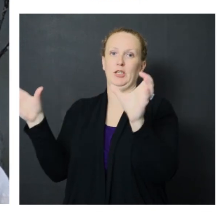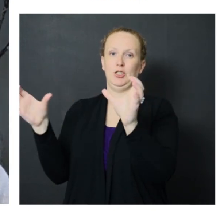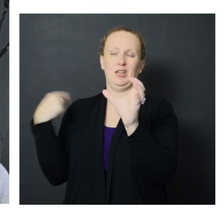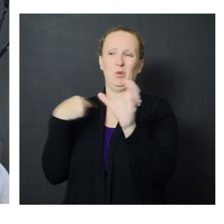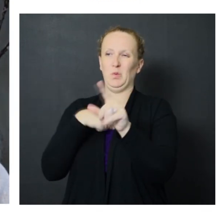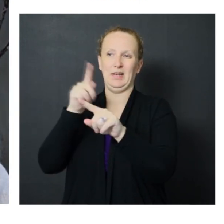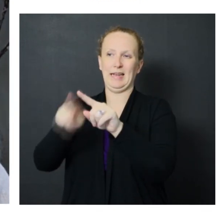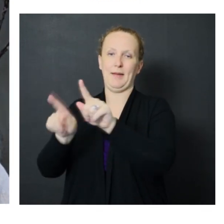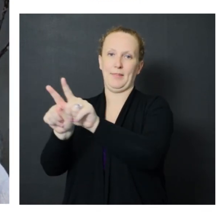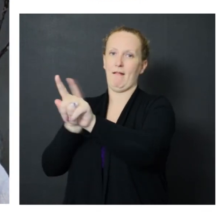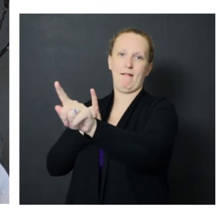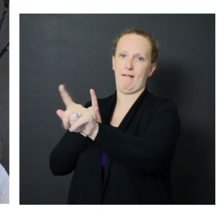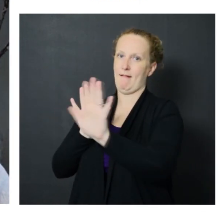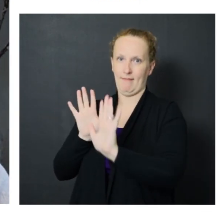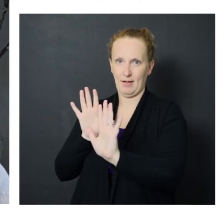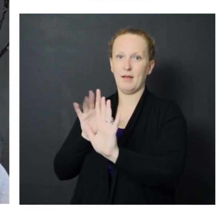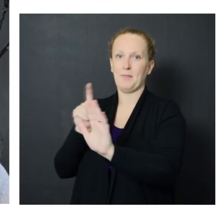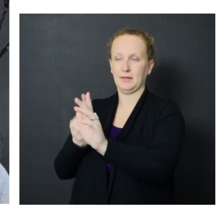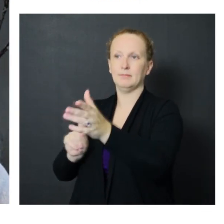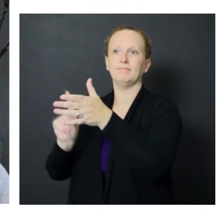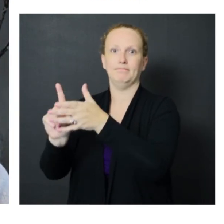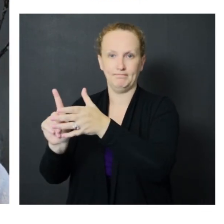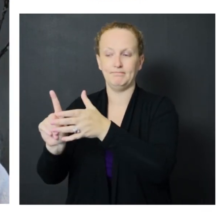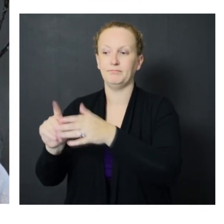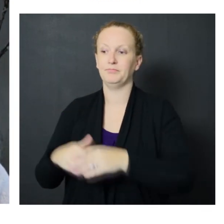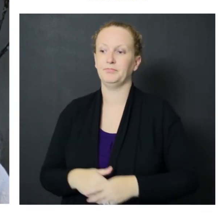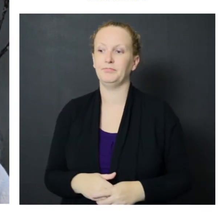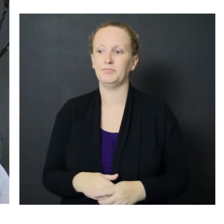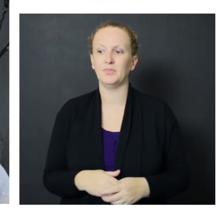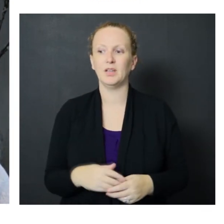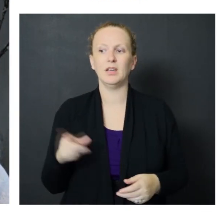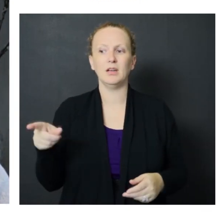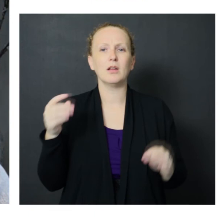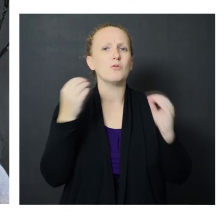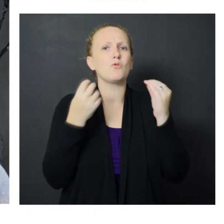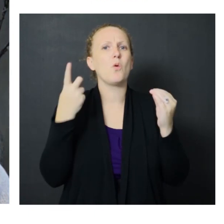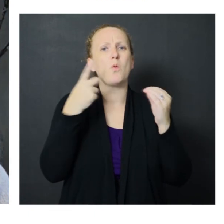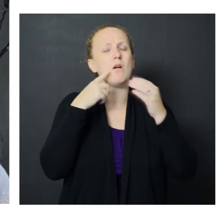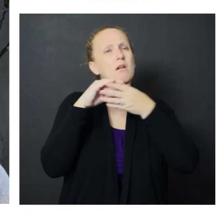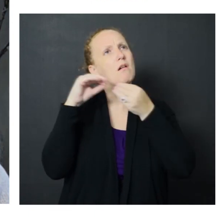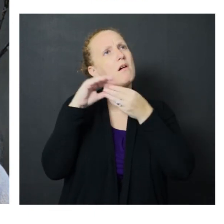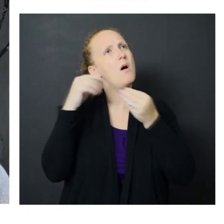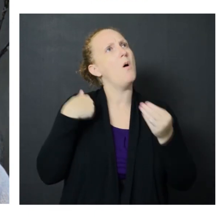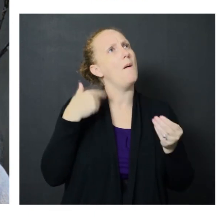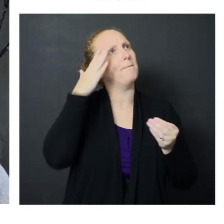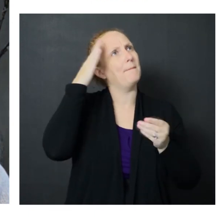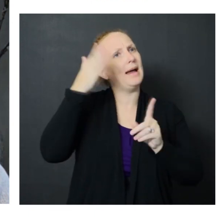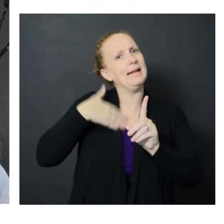even thinks of, thinking like, “Oh you know what, my neighbor, she's good with medical advice. She reads a lot of Internet,